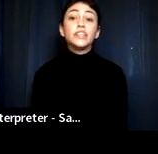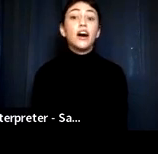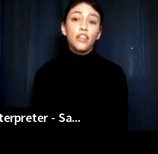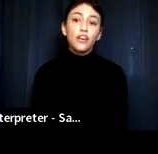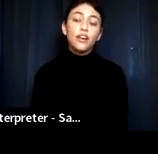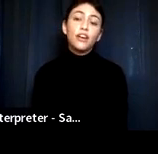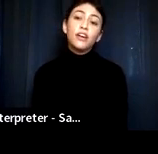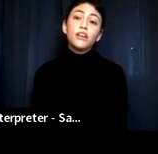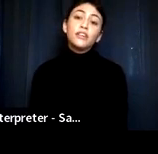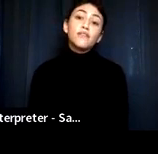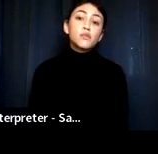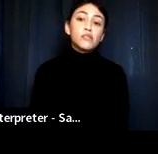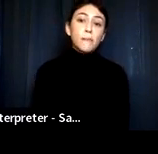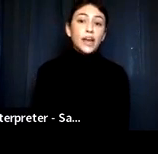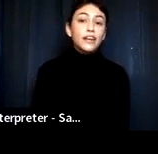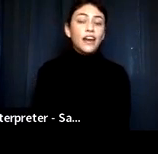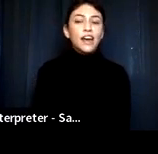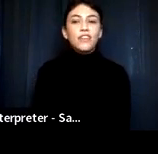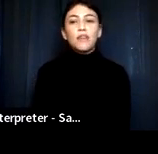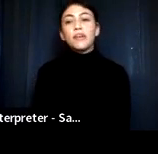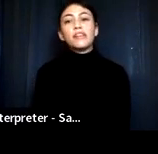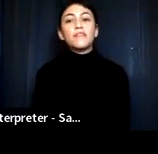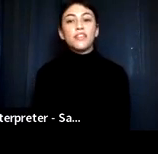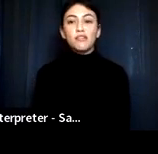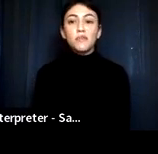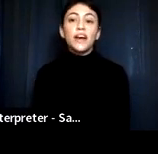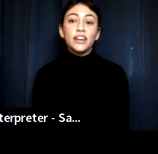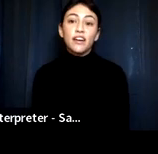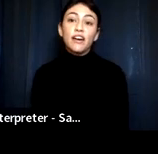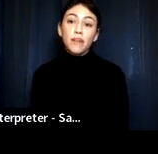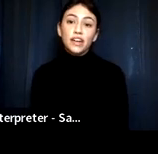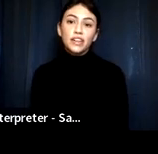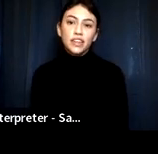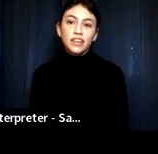advocacy compared to others, deaf schools that might not have that because everything is provided automatically.